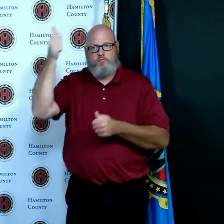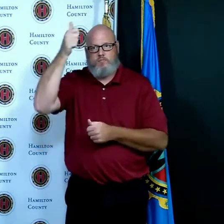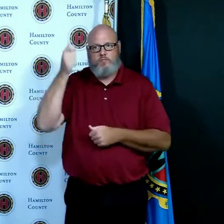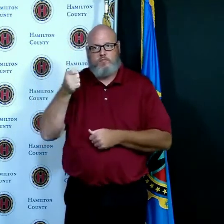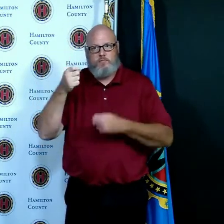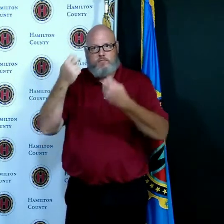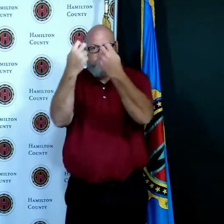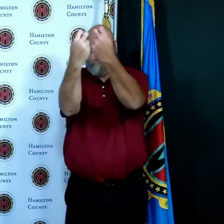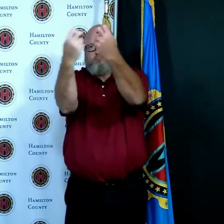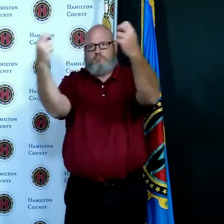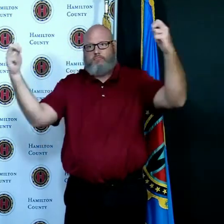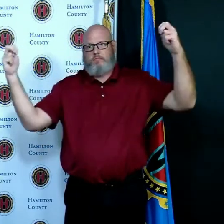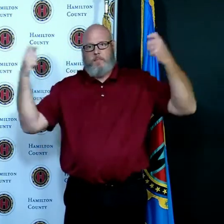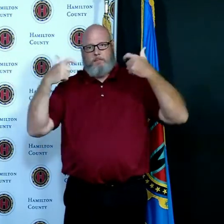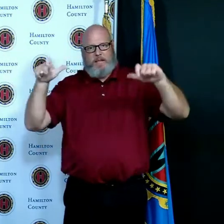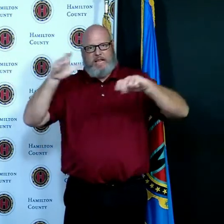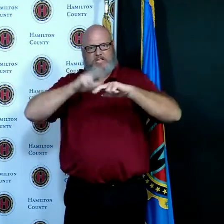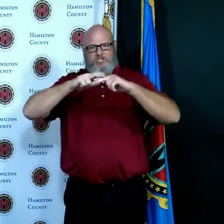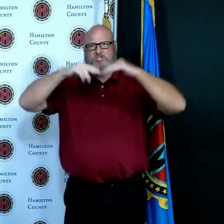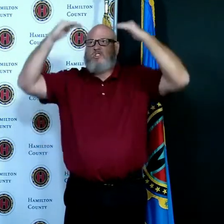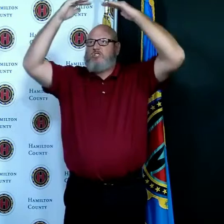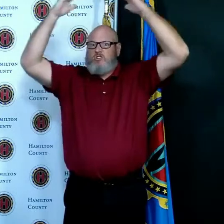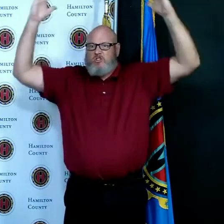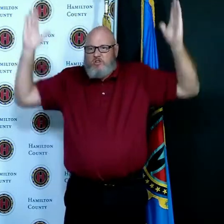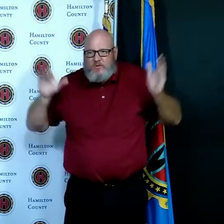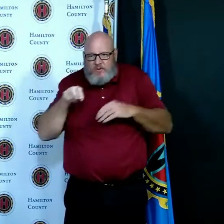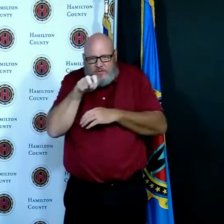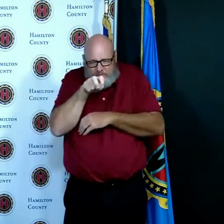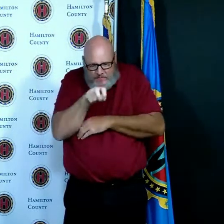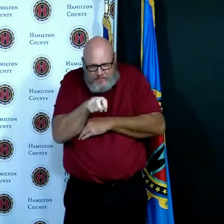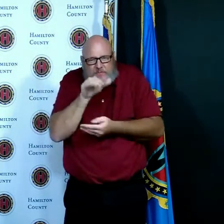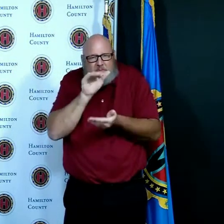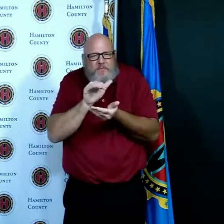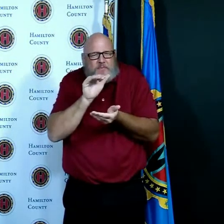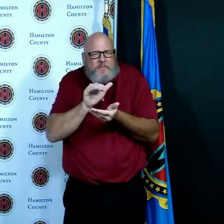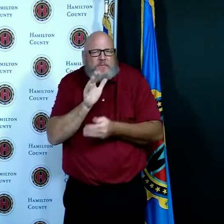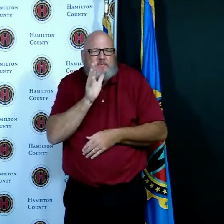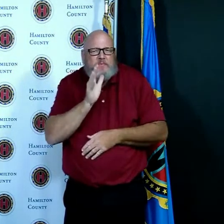as a very small woman and leaned in and gave her opinion about the case that was